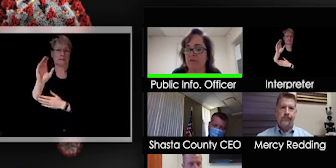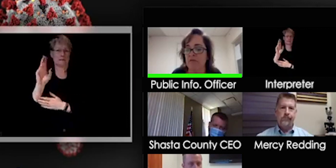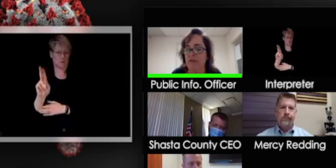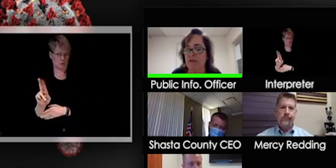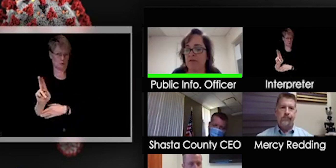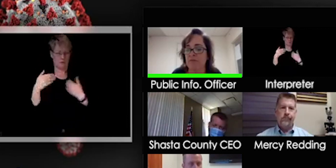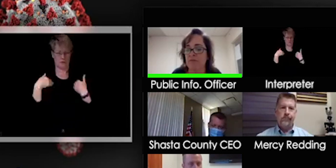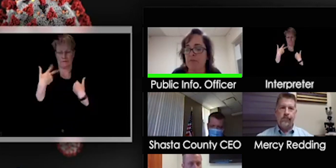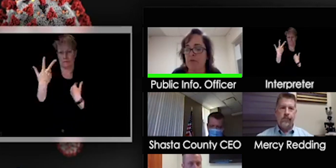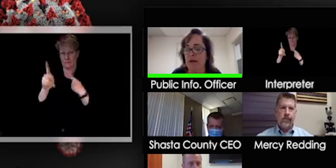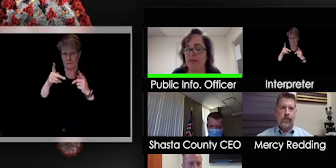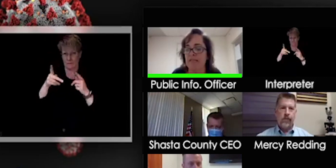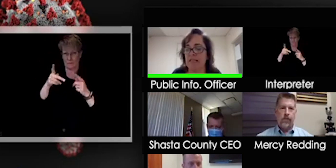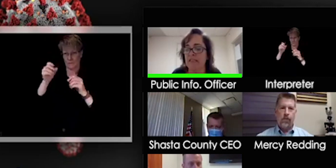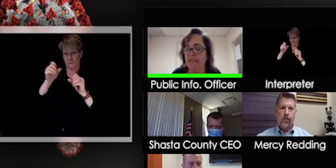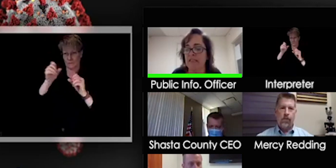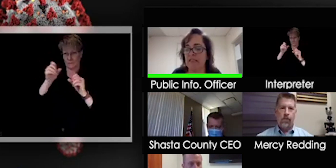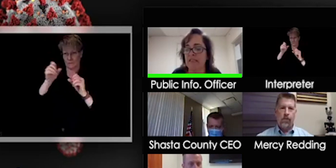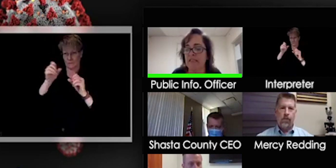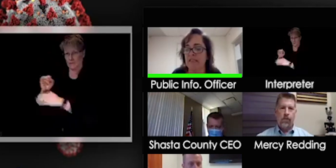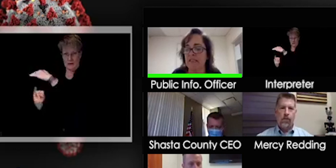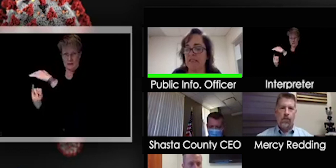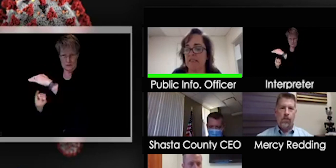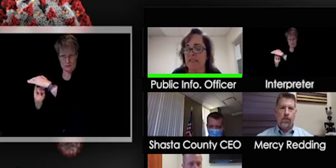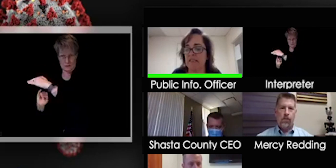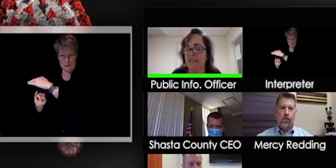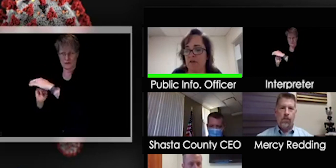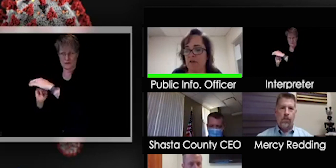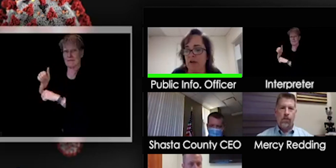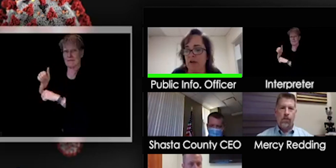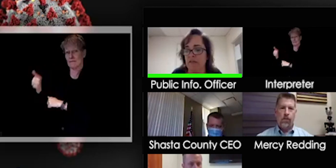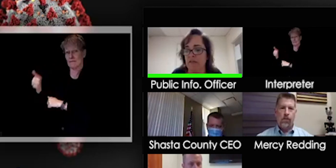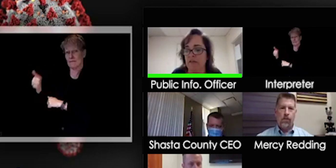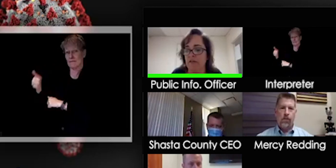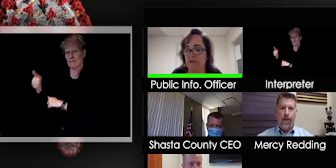and as a reminder of those are people who have tested positive and are still in their